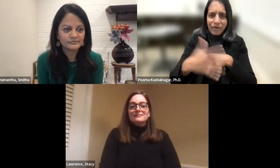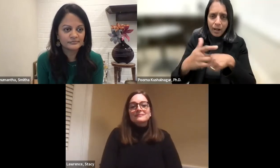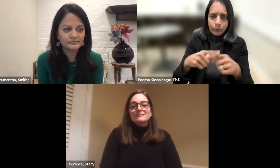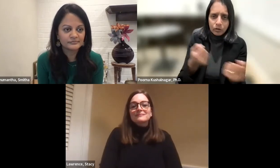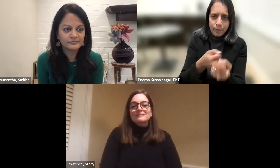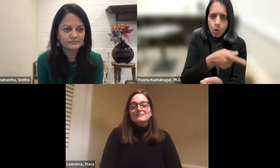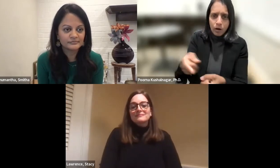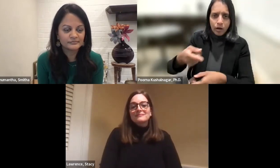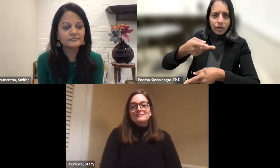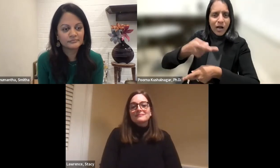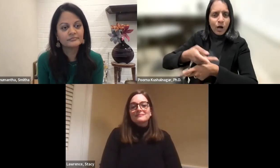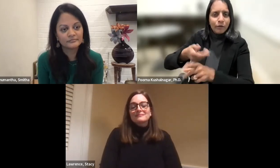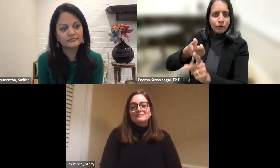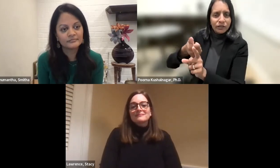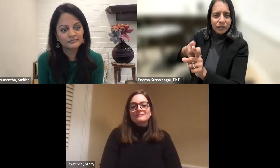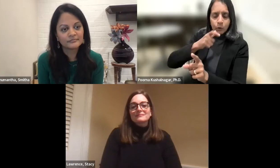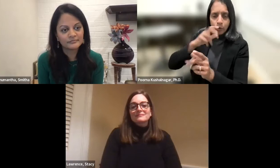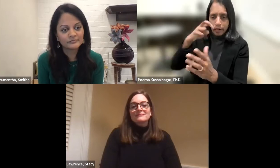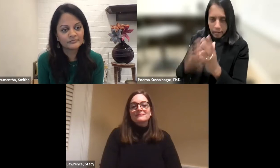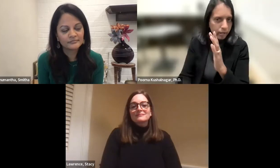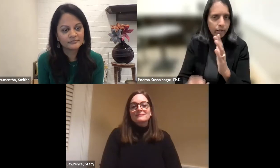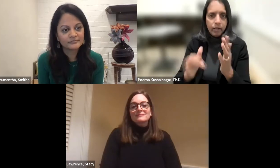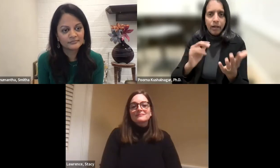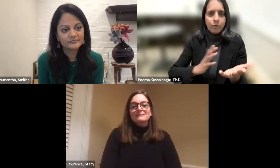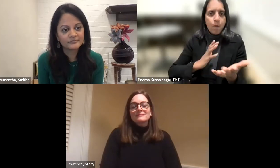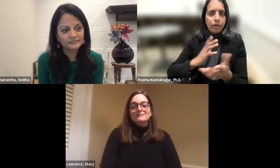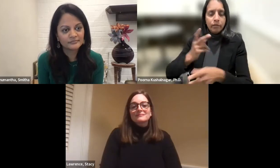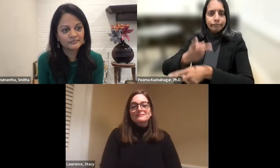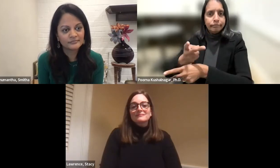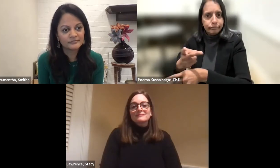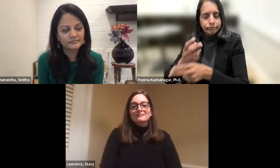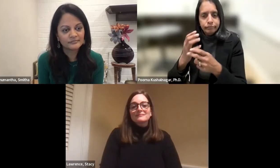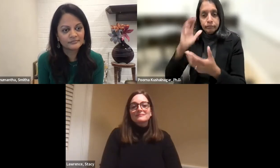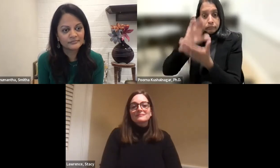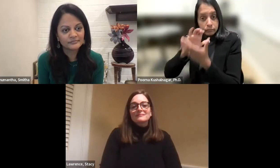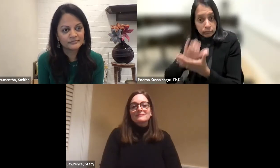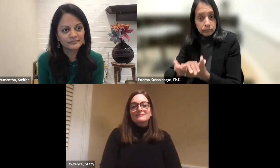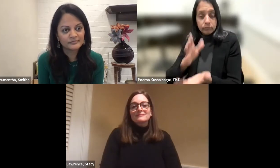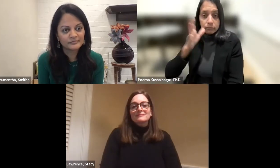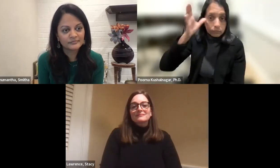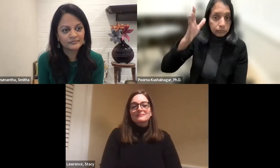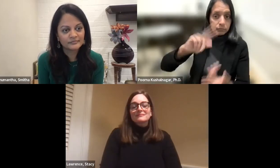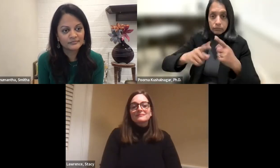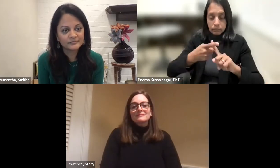and what resources are available to support them and support the caregivers that end up taking on the role